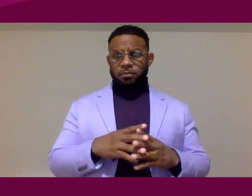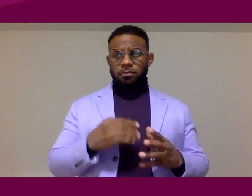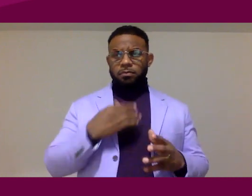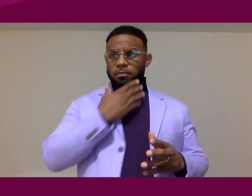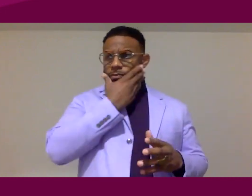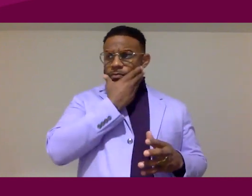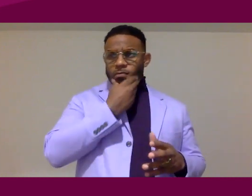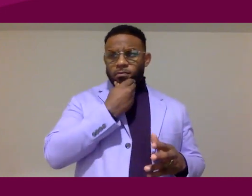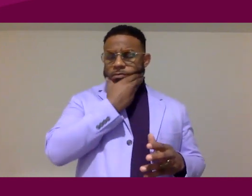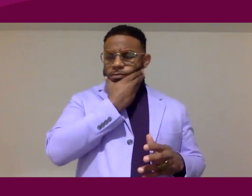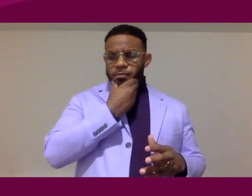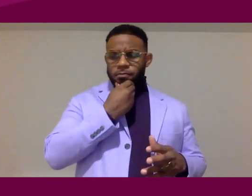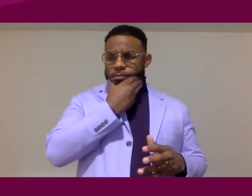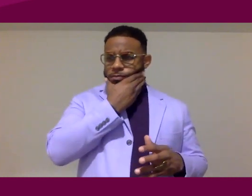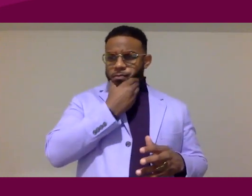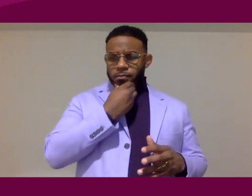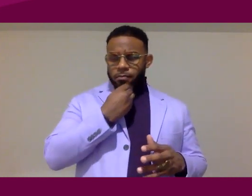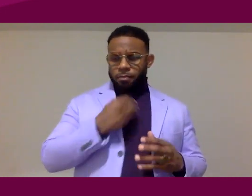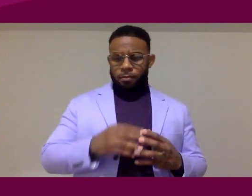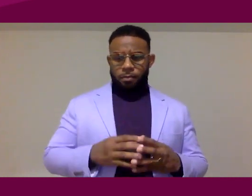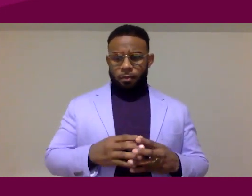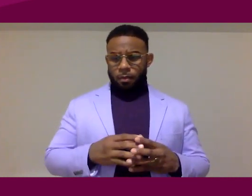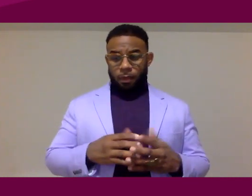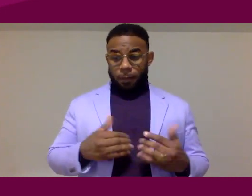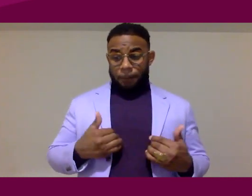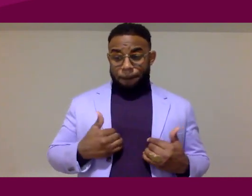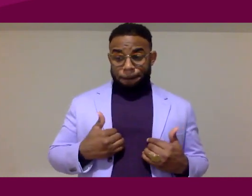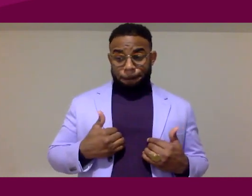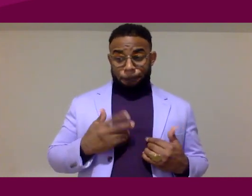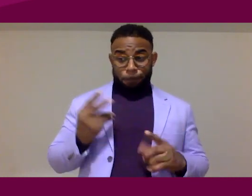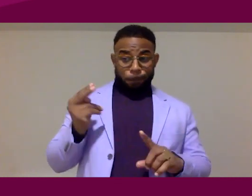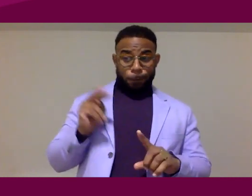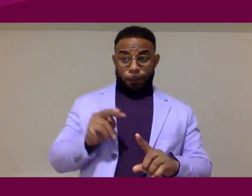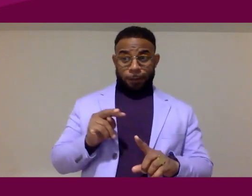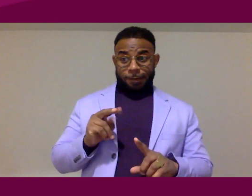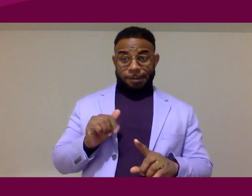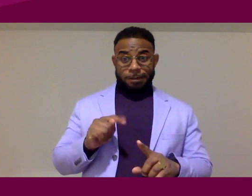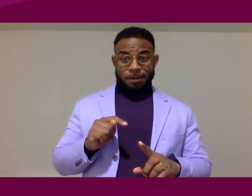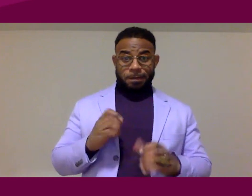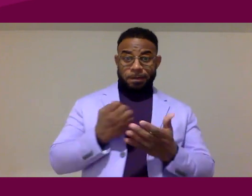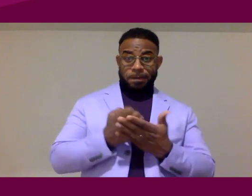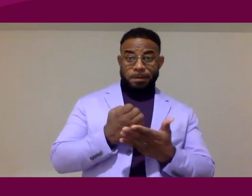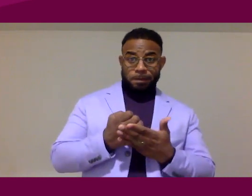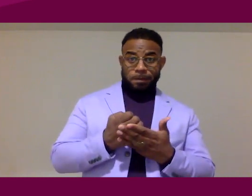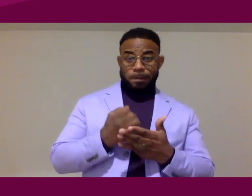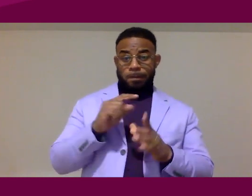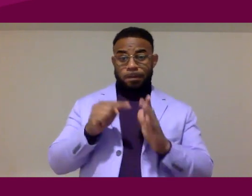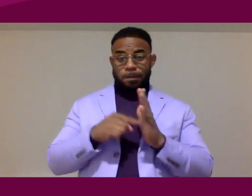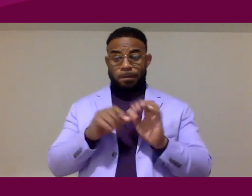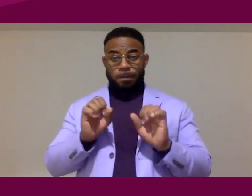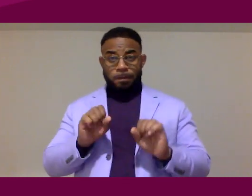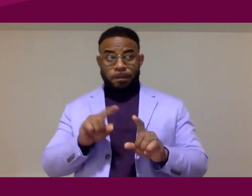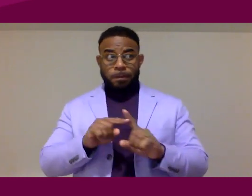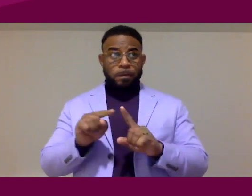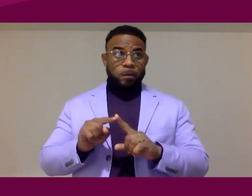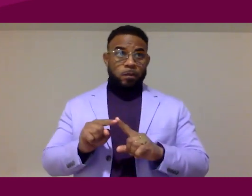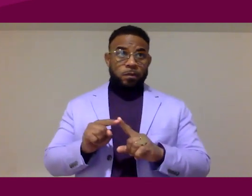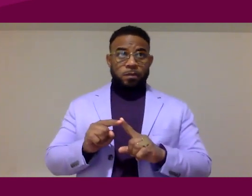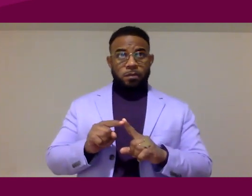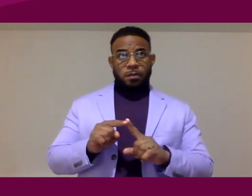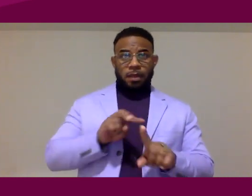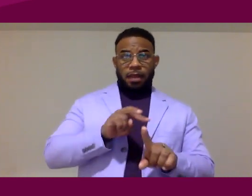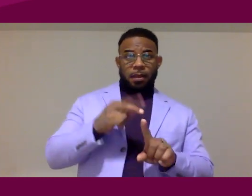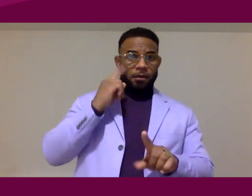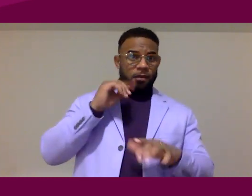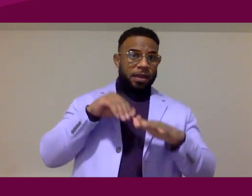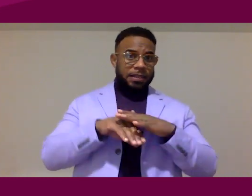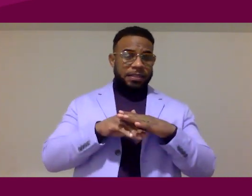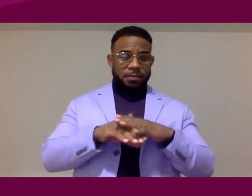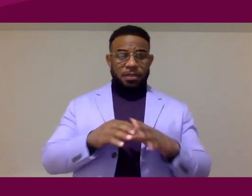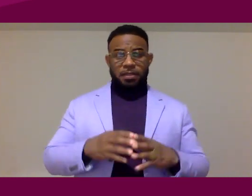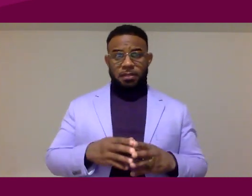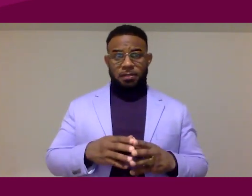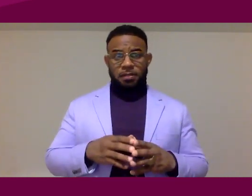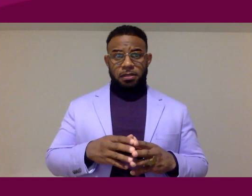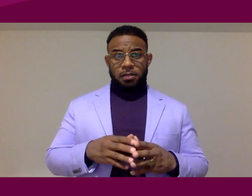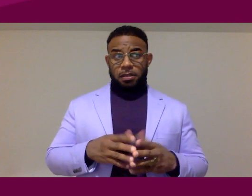And I look at economic affordability as an aspect of accessibility.